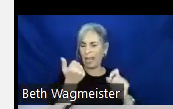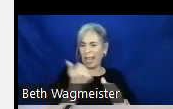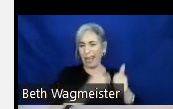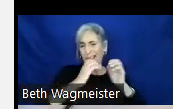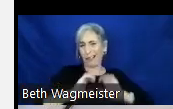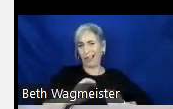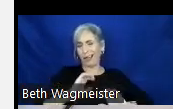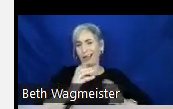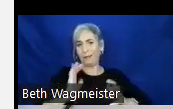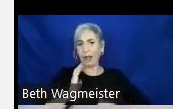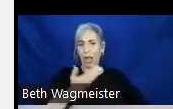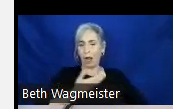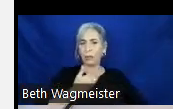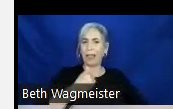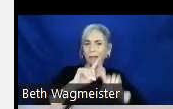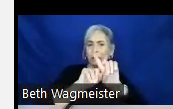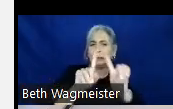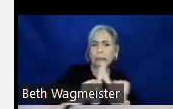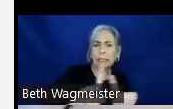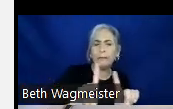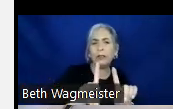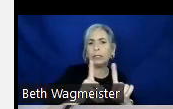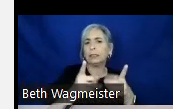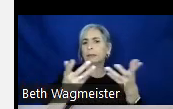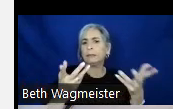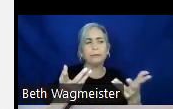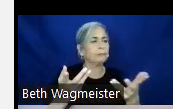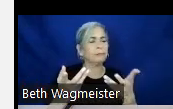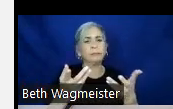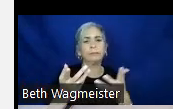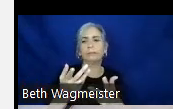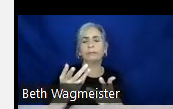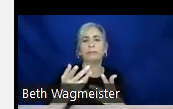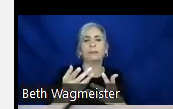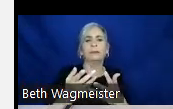will have a slightly different studio. Sometimes they'll have different colors. They have like